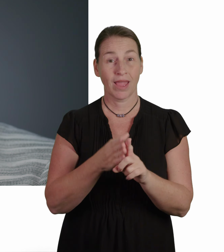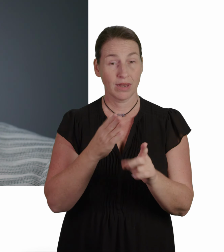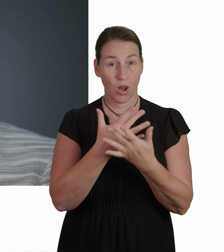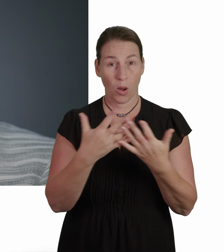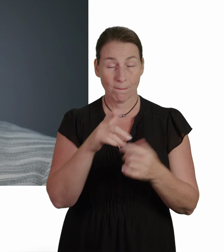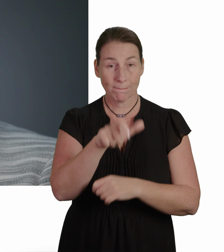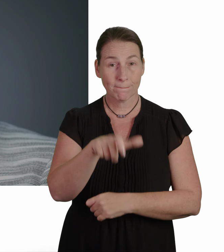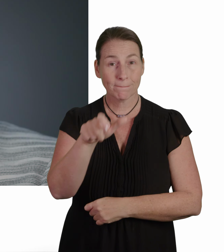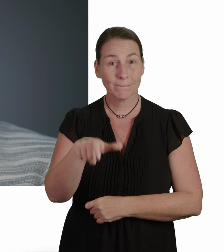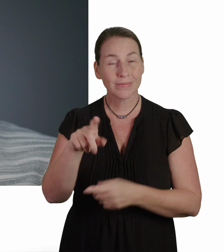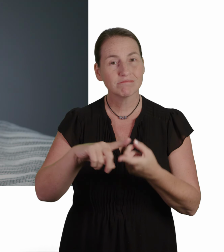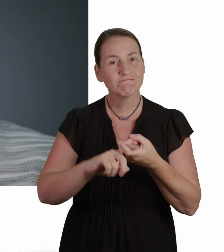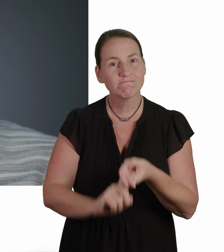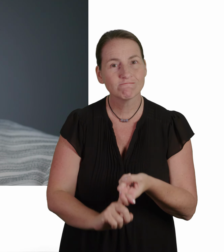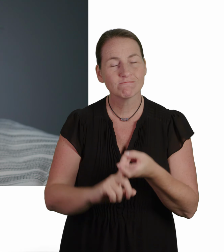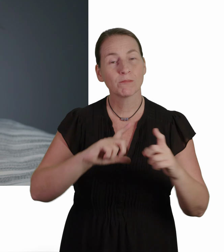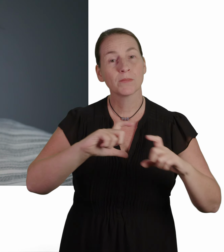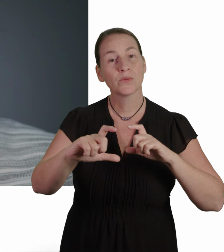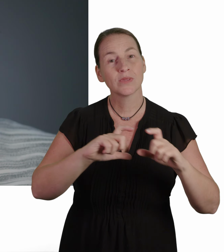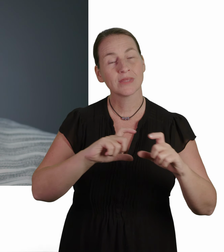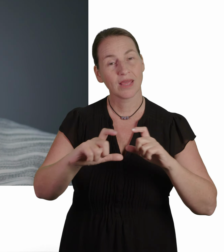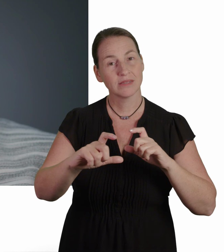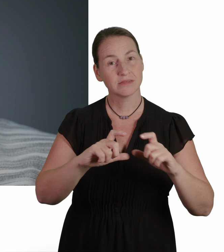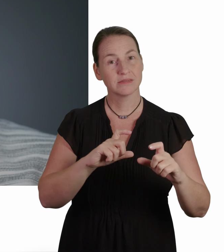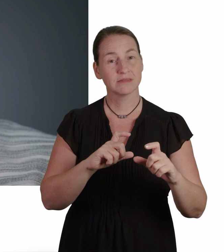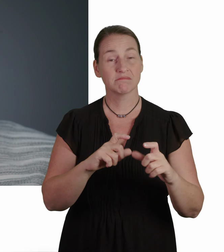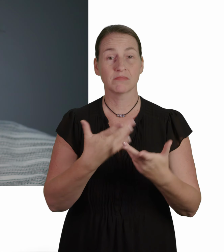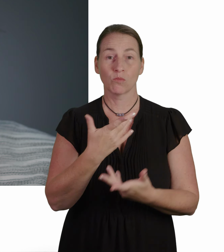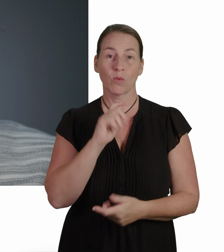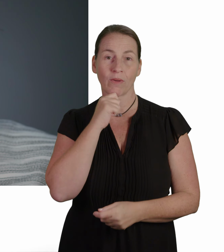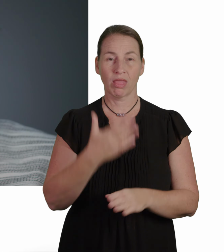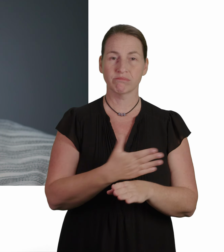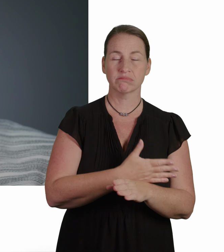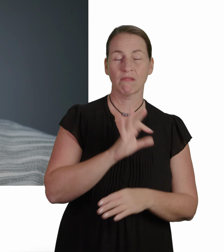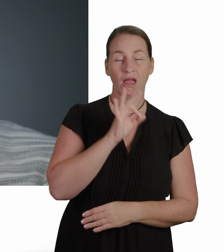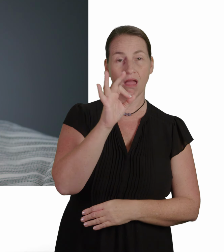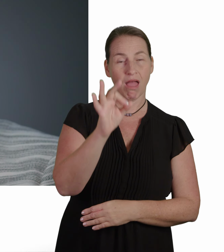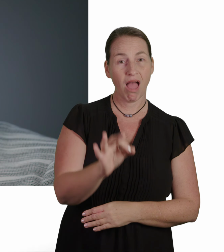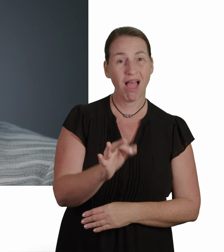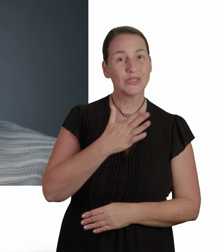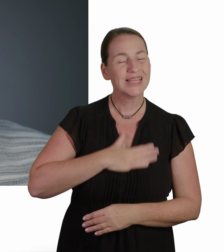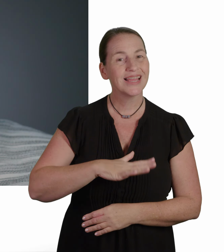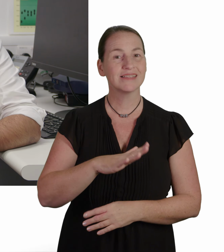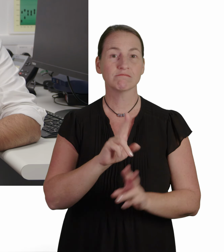may be dependent on communication aids and you'll be asked quite early on whether or not you require British sign language.